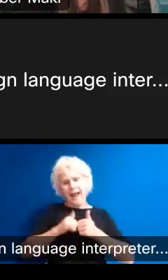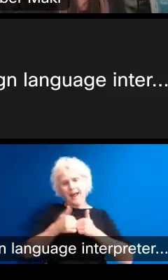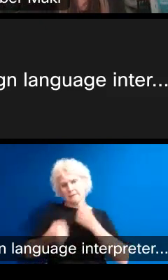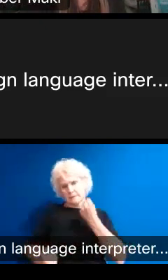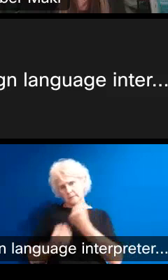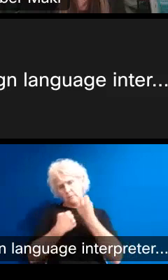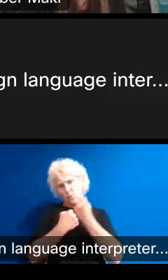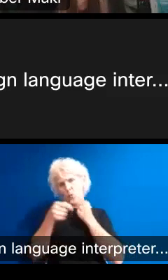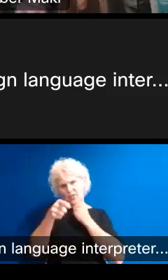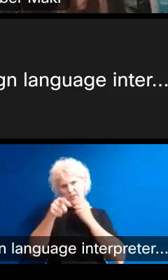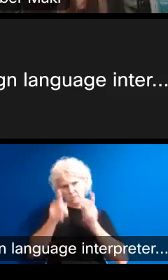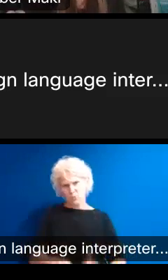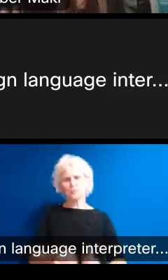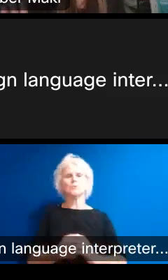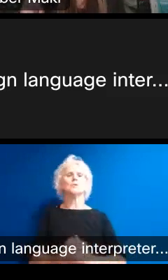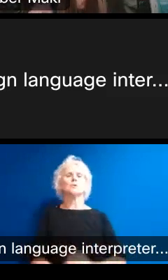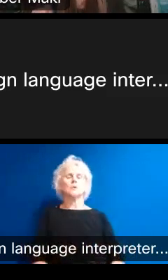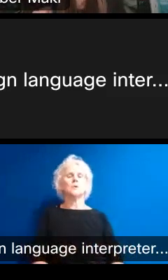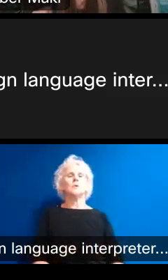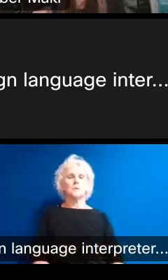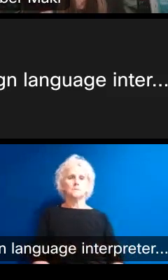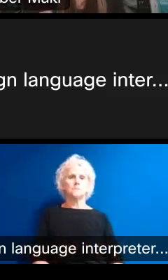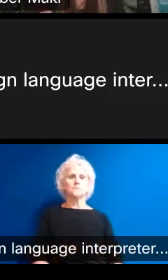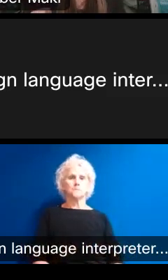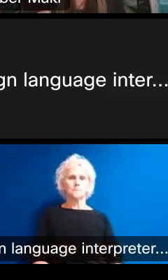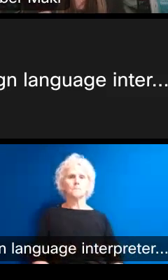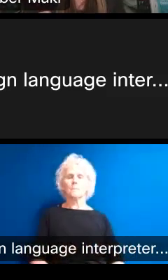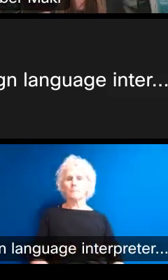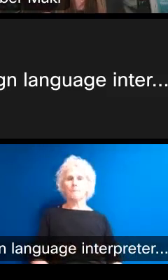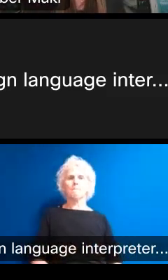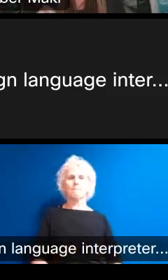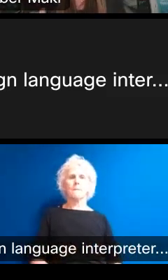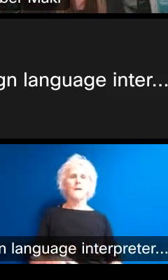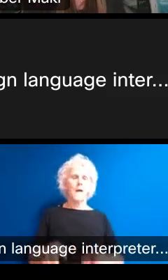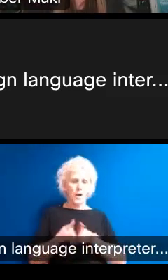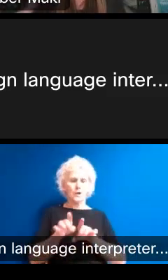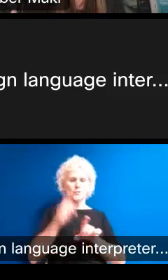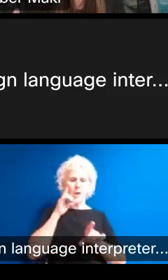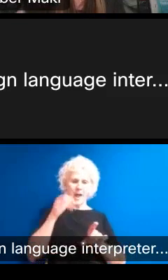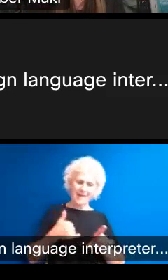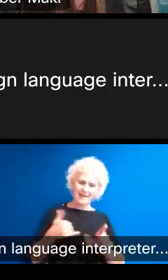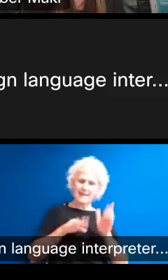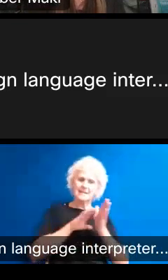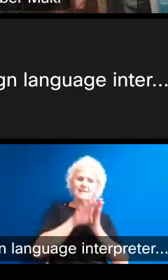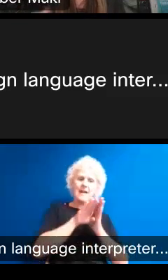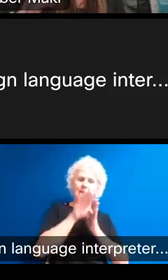and the other part of this is the development of a transition plan to promote continuity of care,